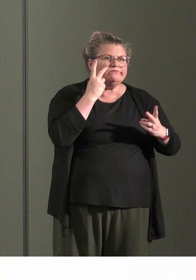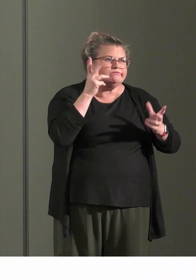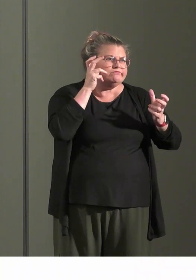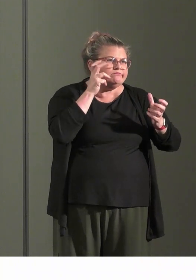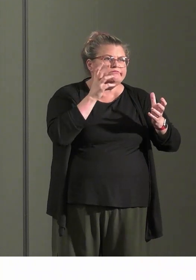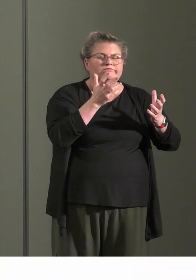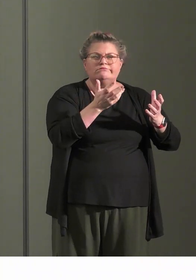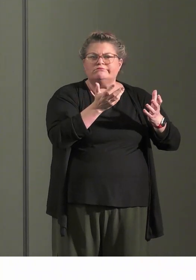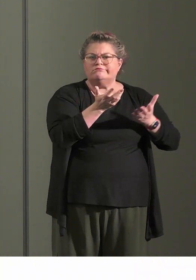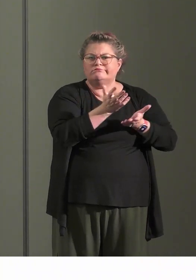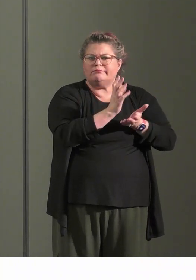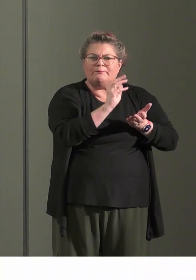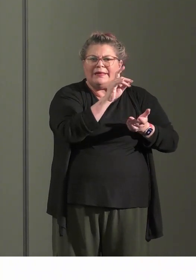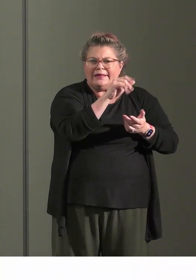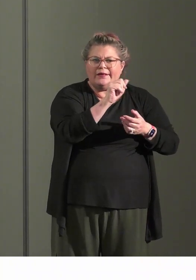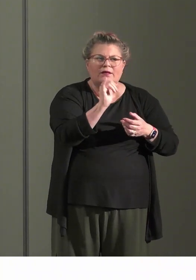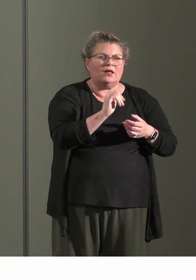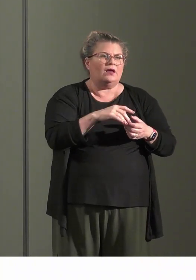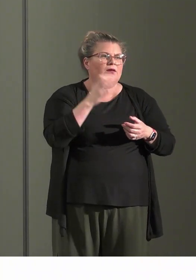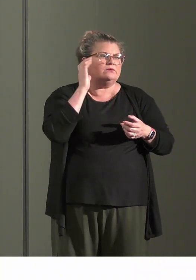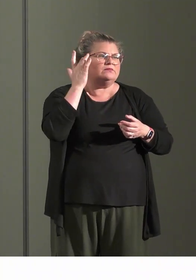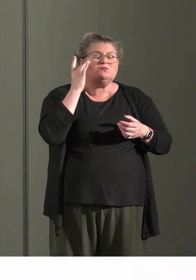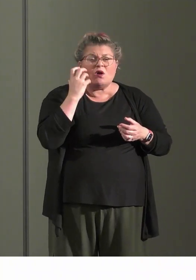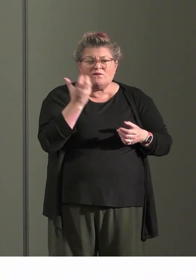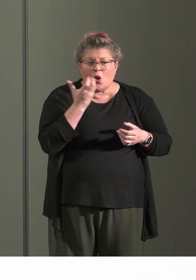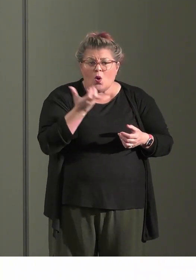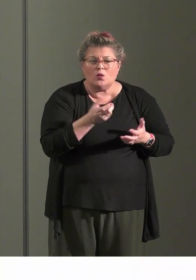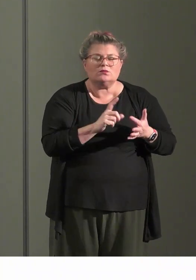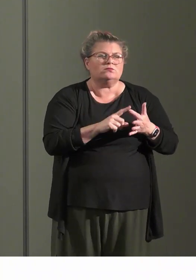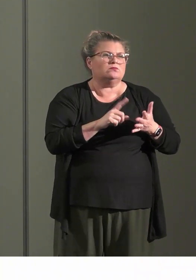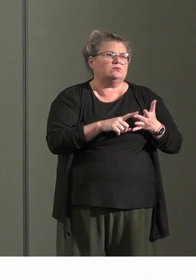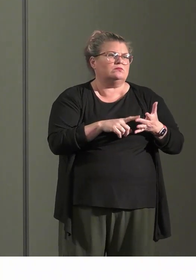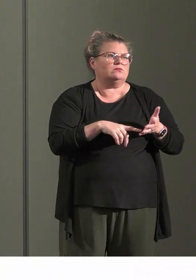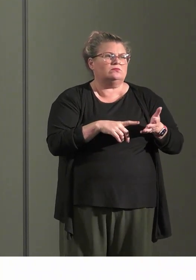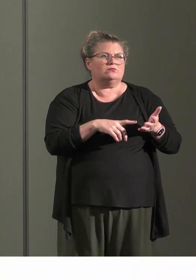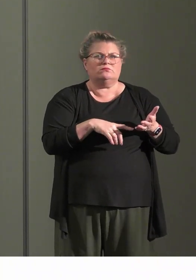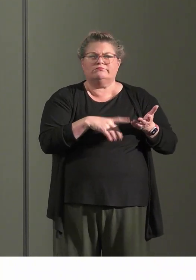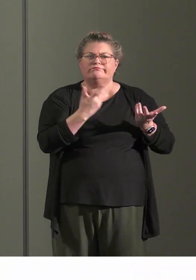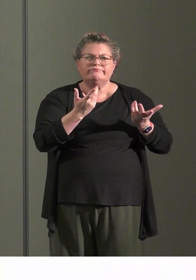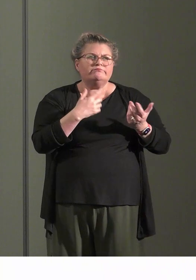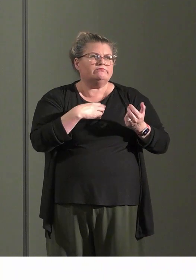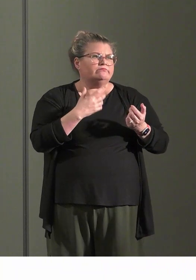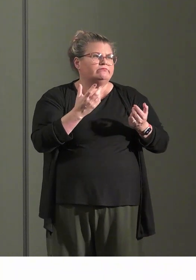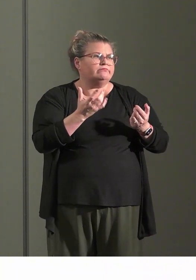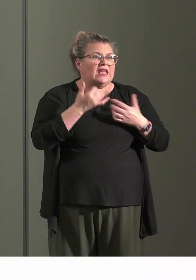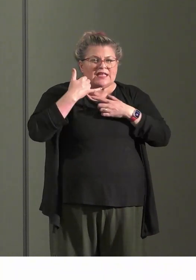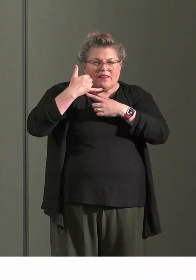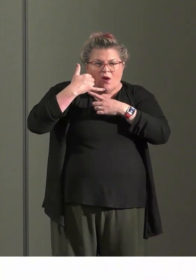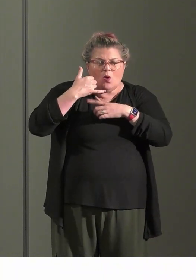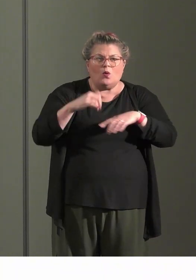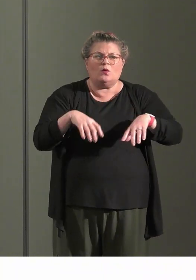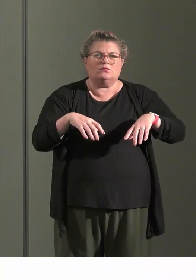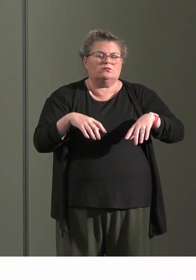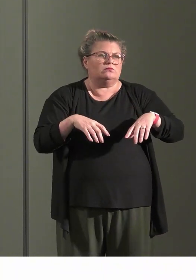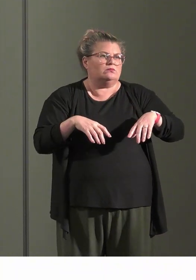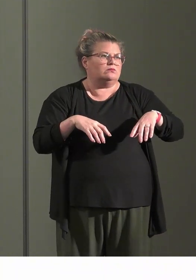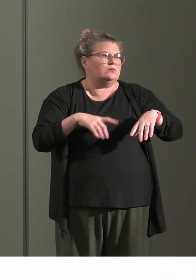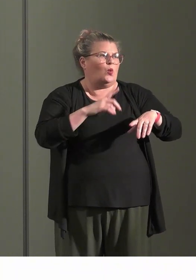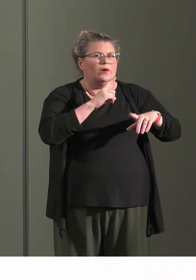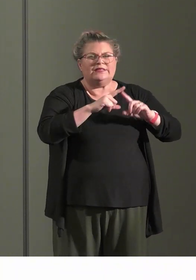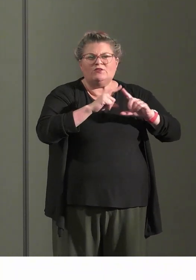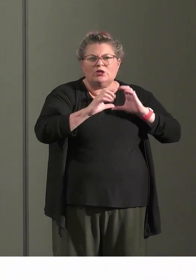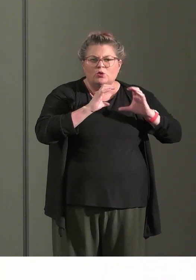I includes devices for communication. That could be a Smartphone or other communication devices.